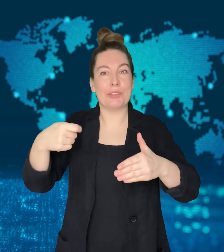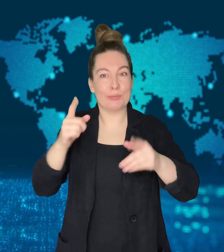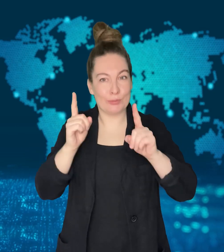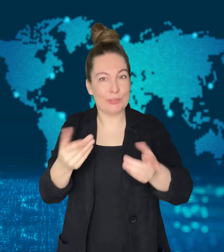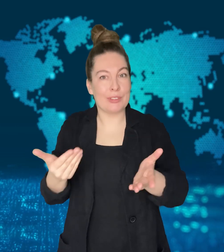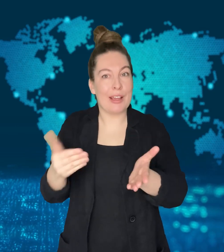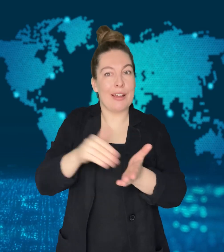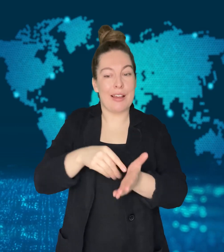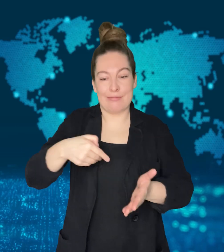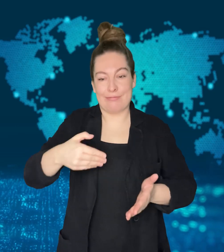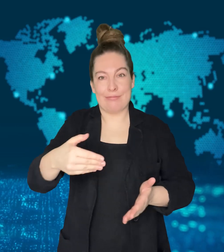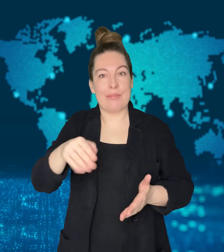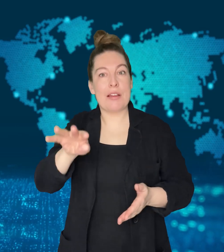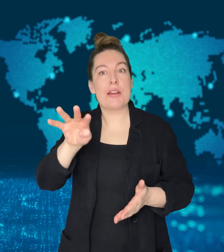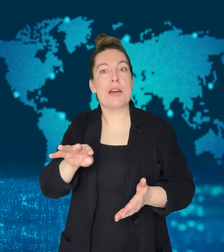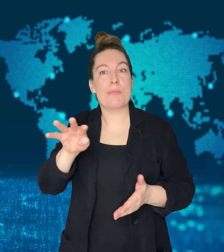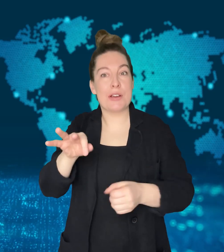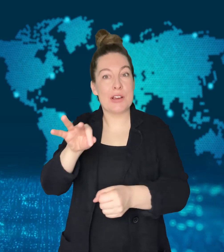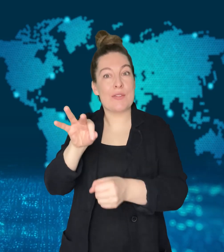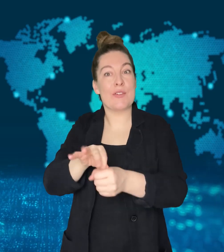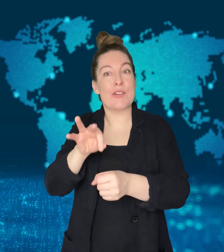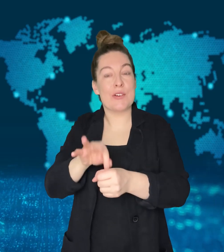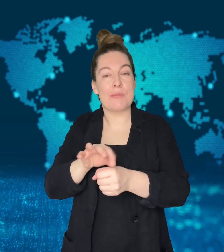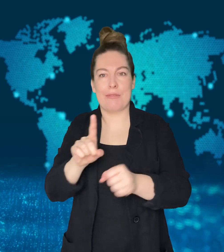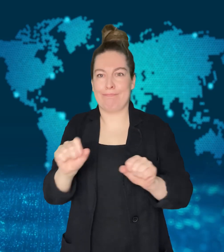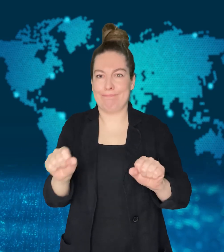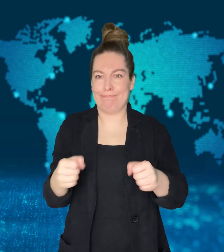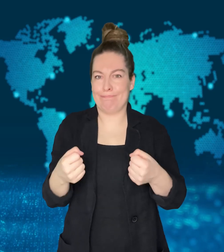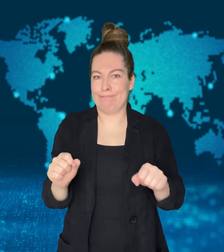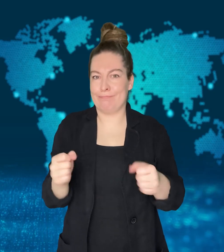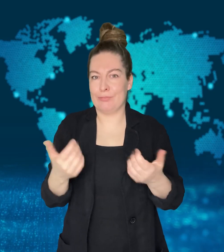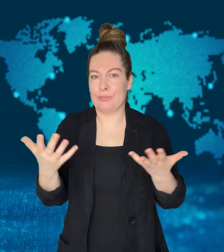but it was not possible to